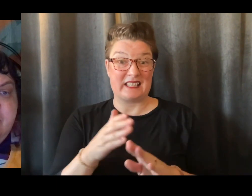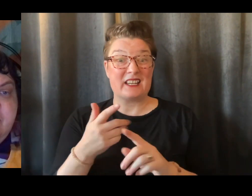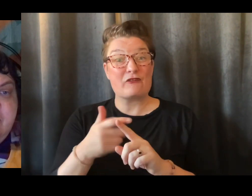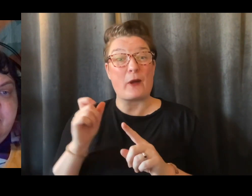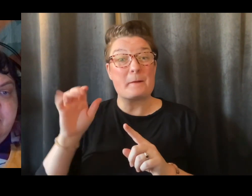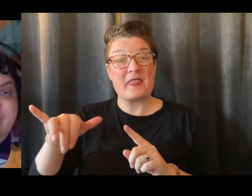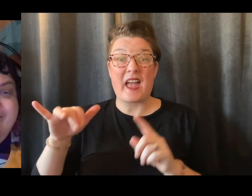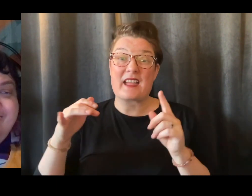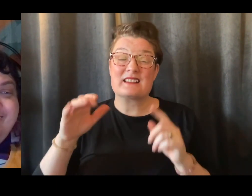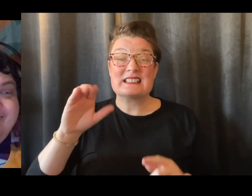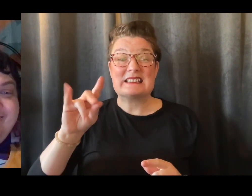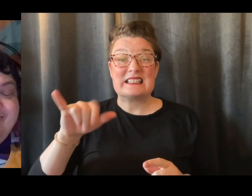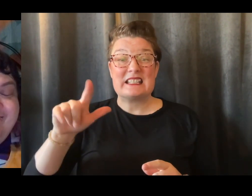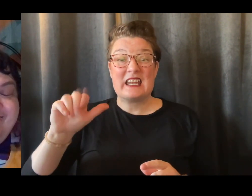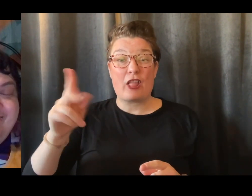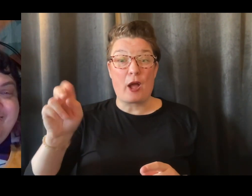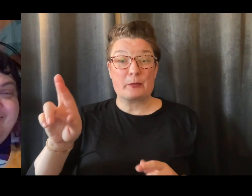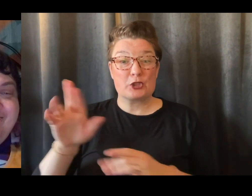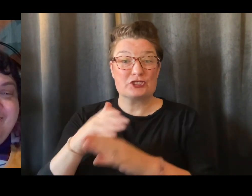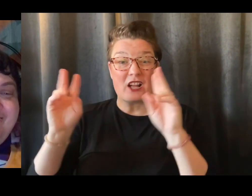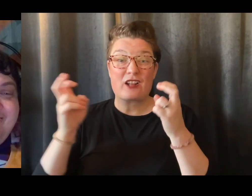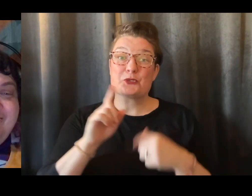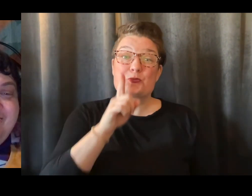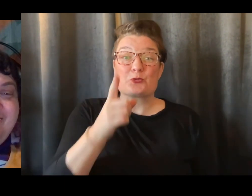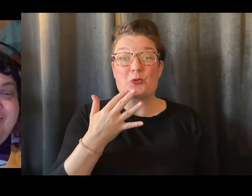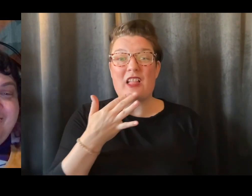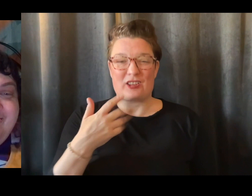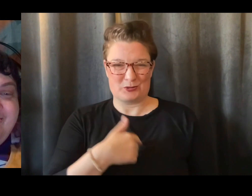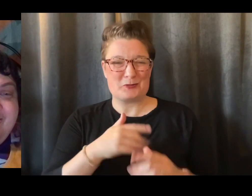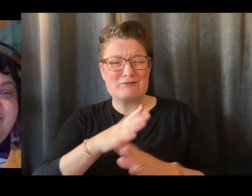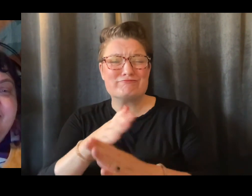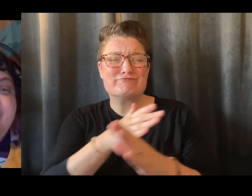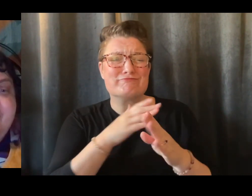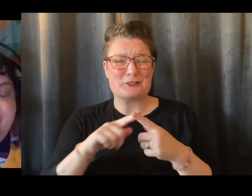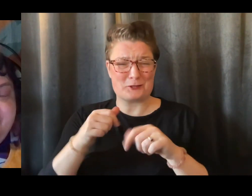Rebekah: Awww Jna: And that was our, that was our Jewish ritual. Rebekah: I love that.